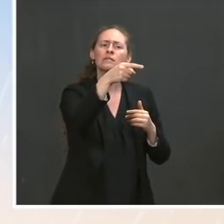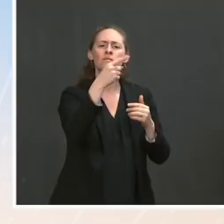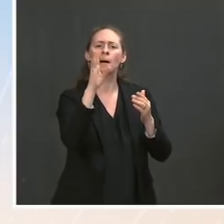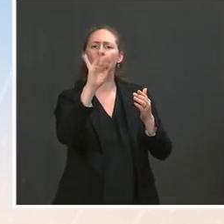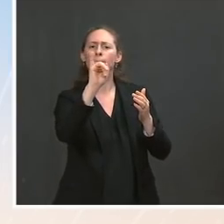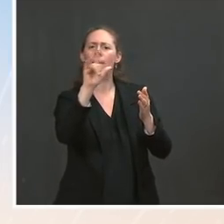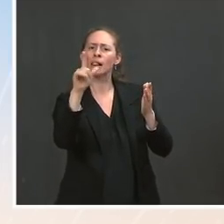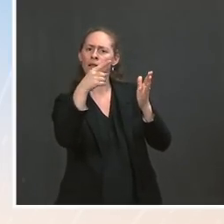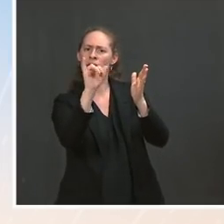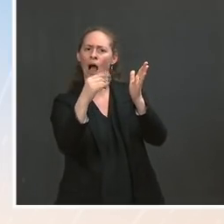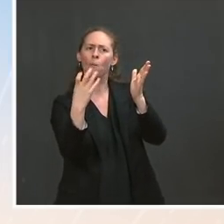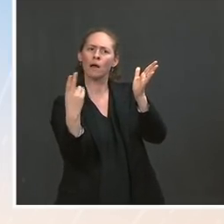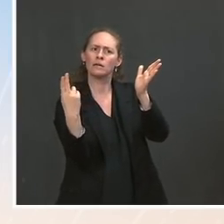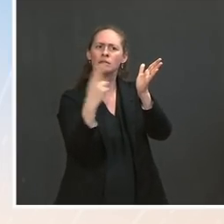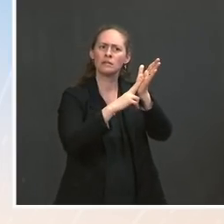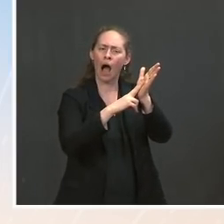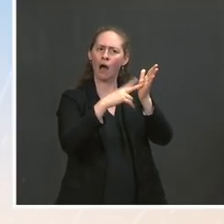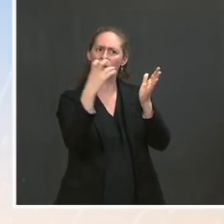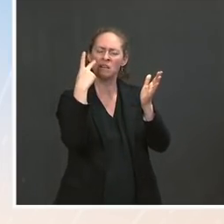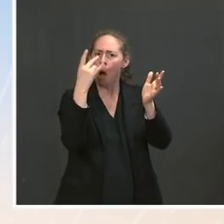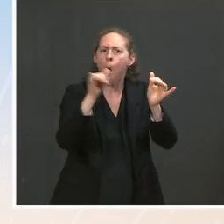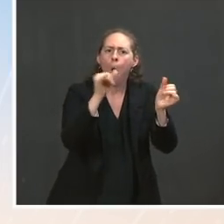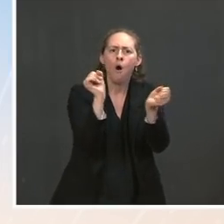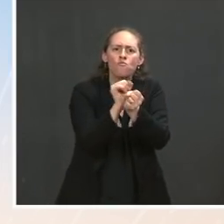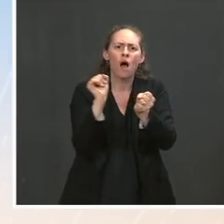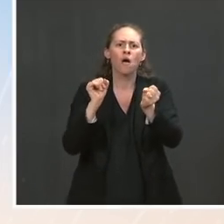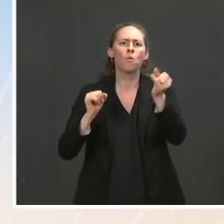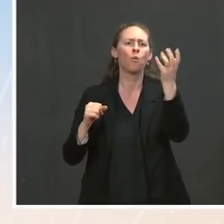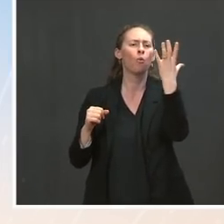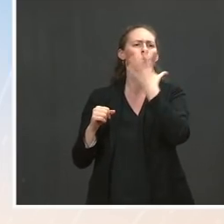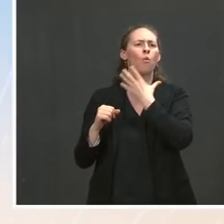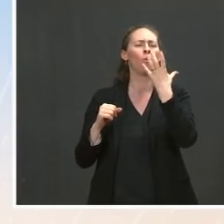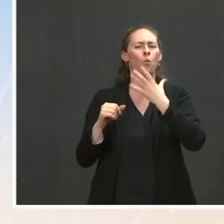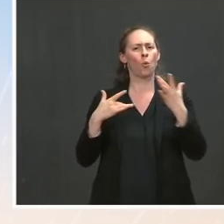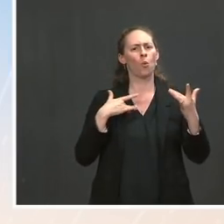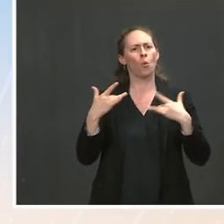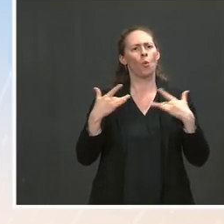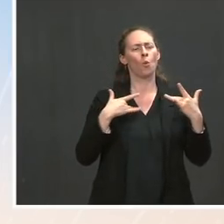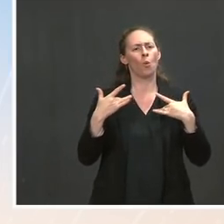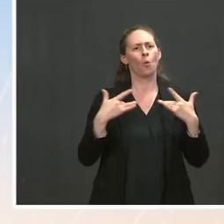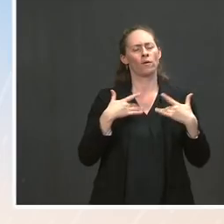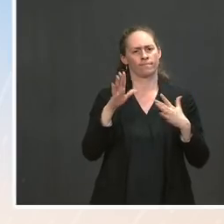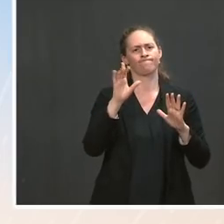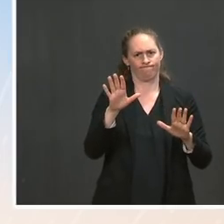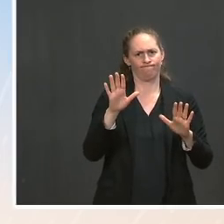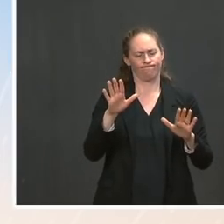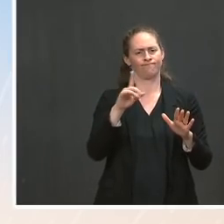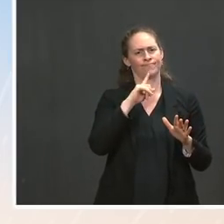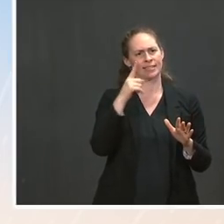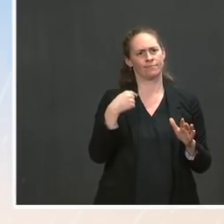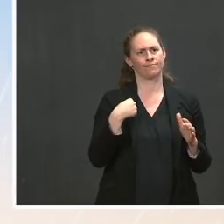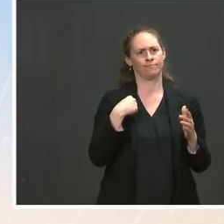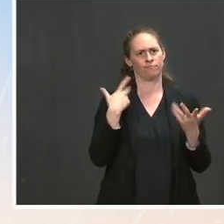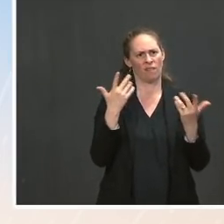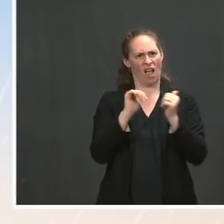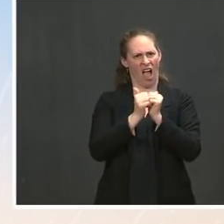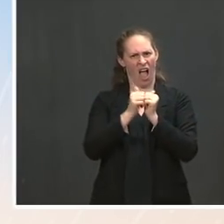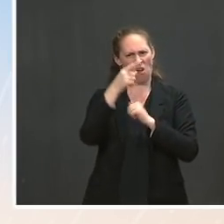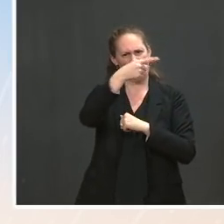obviously beyond her being treated in the manner she was, which is of course of great concern, is the law that was put into place,